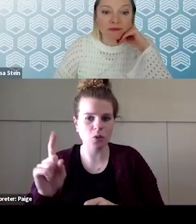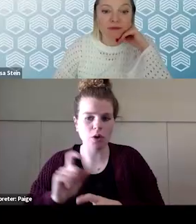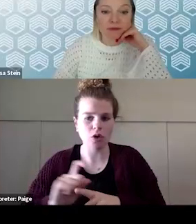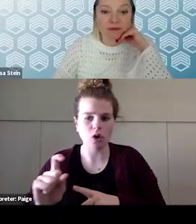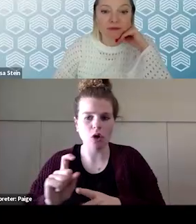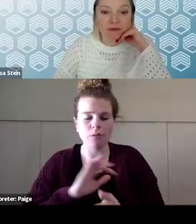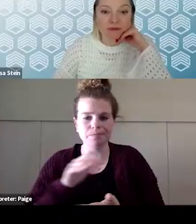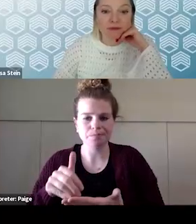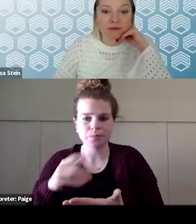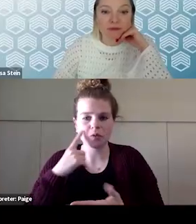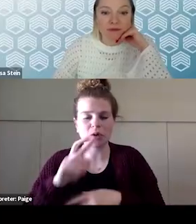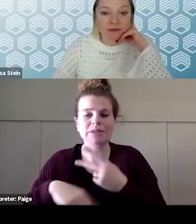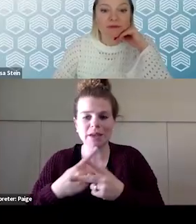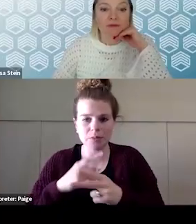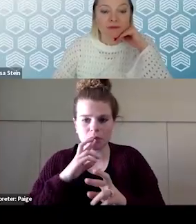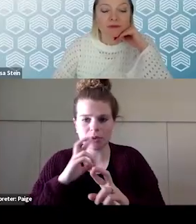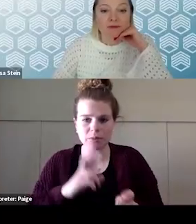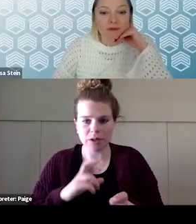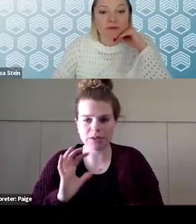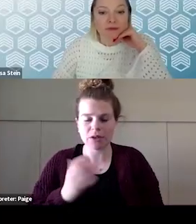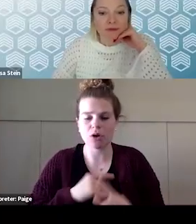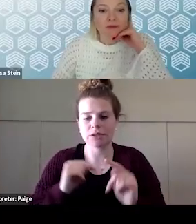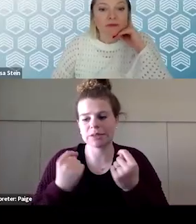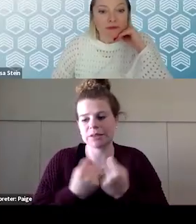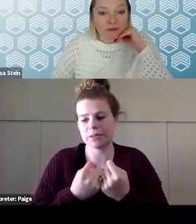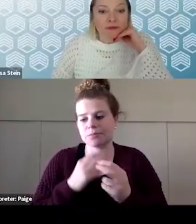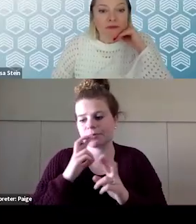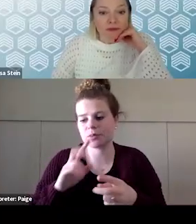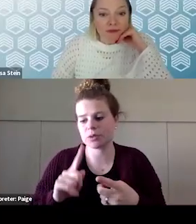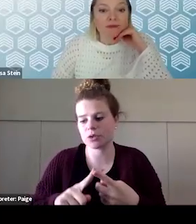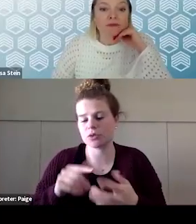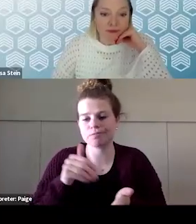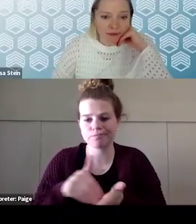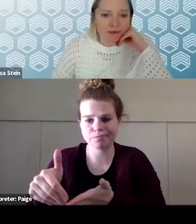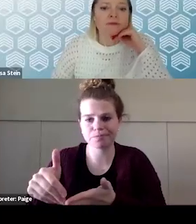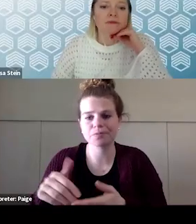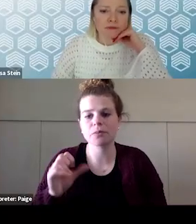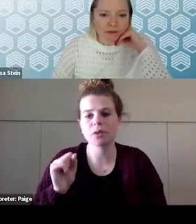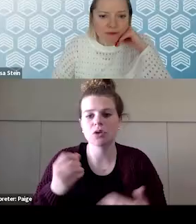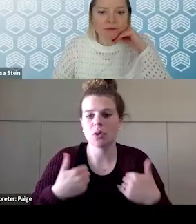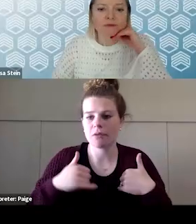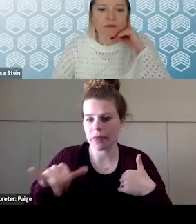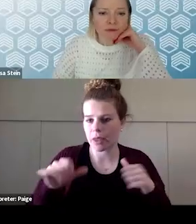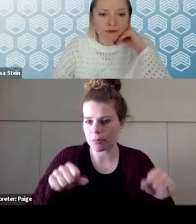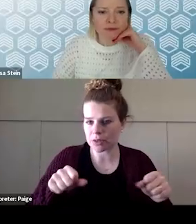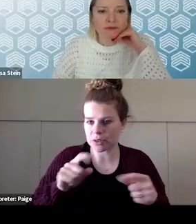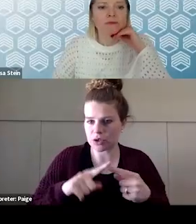for the types of responses that our team responds to frequently. So having the ability to look into CAD